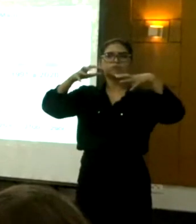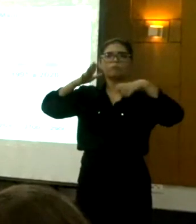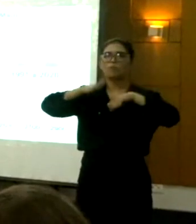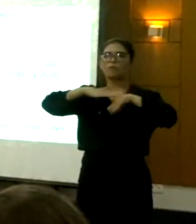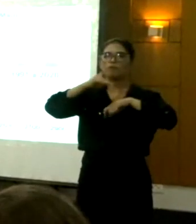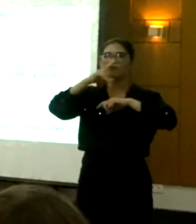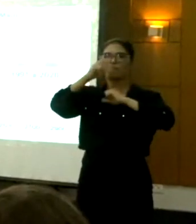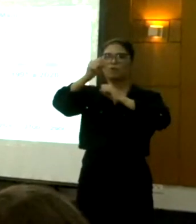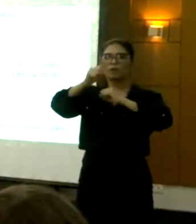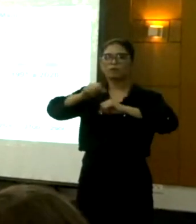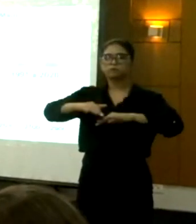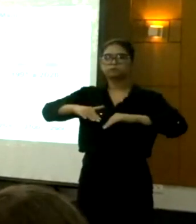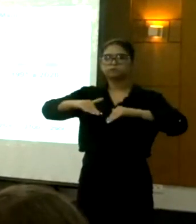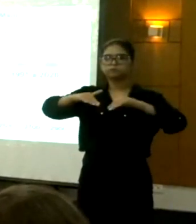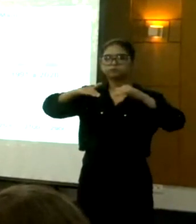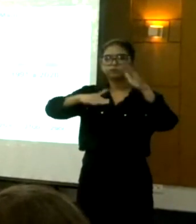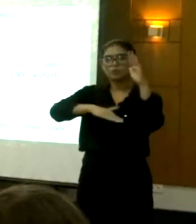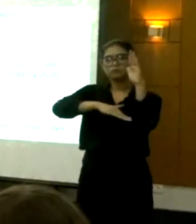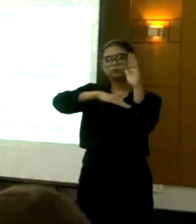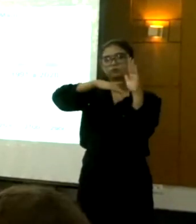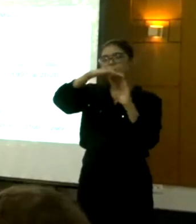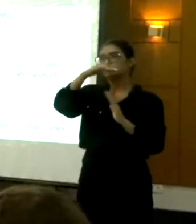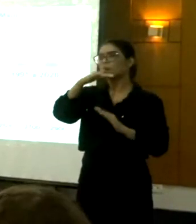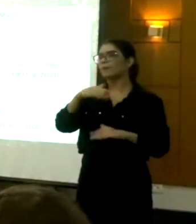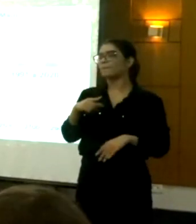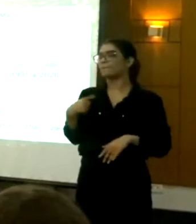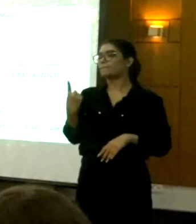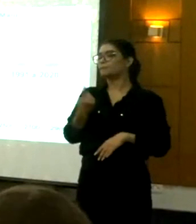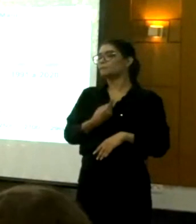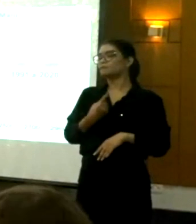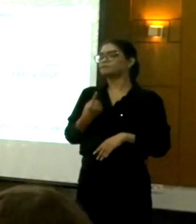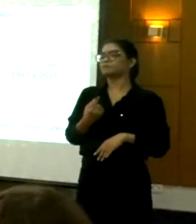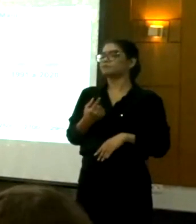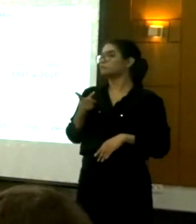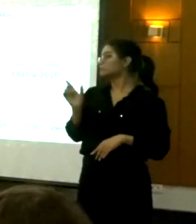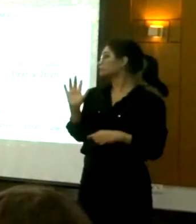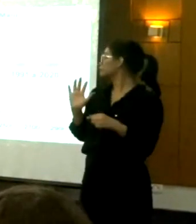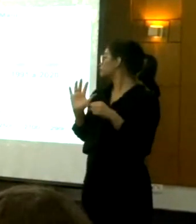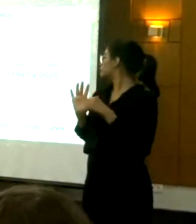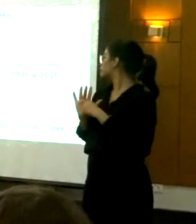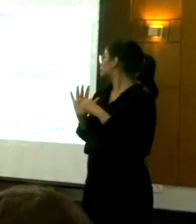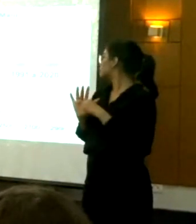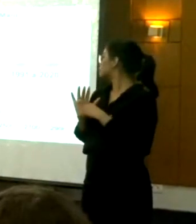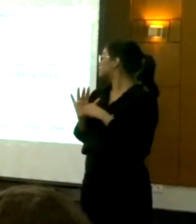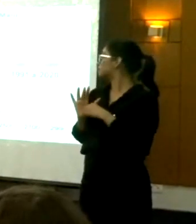so we listen a lot, right? I had heard this since the fifth report